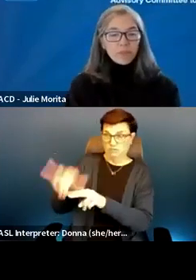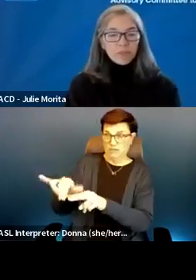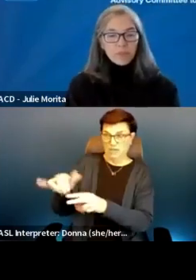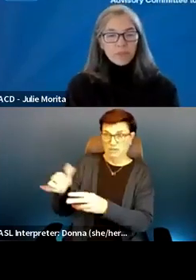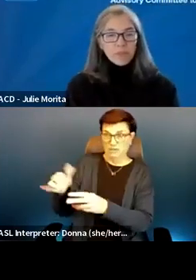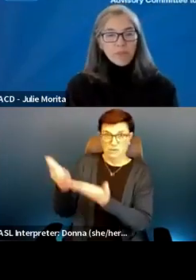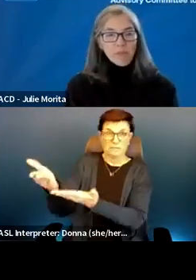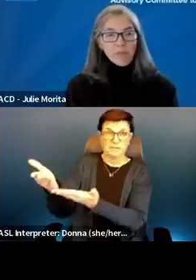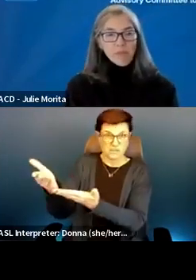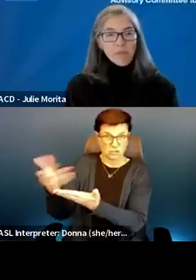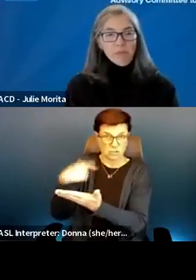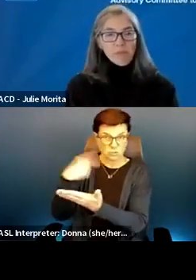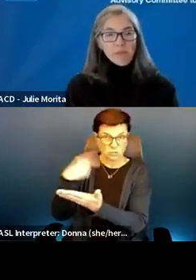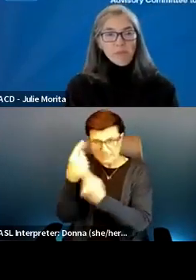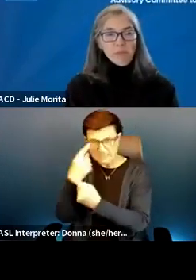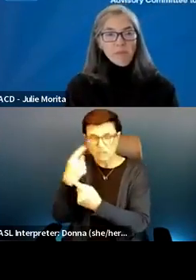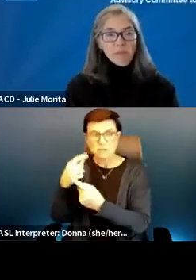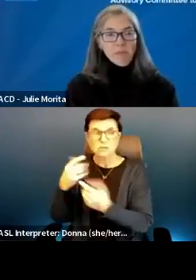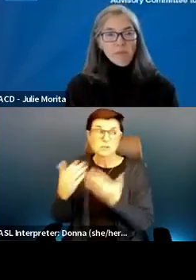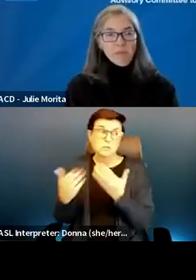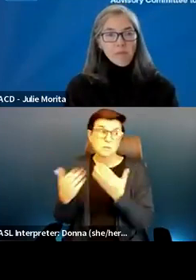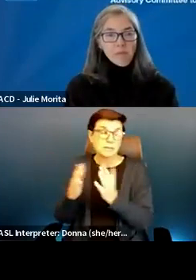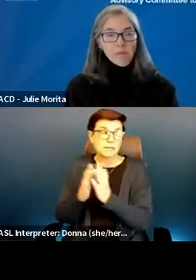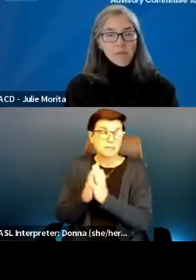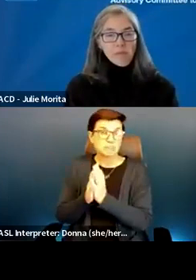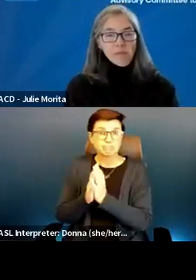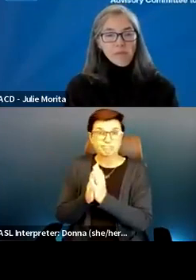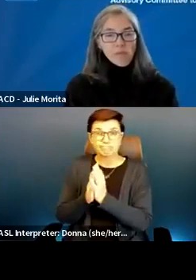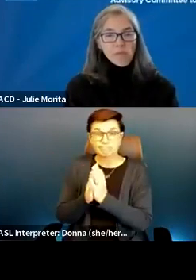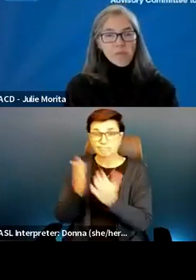And it may be worthwhile just to have a couple people chime in.